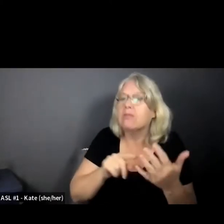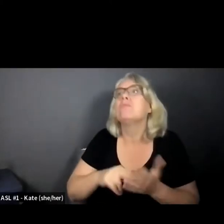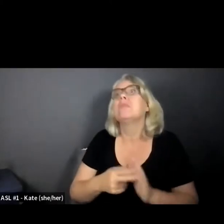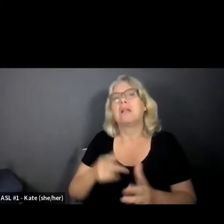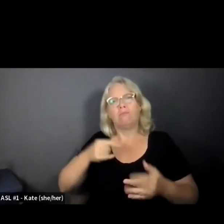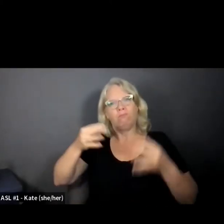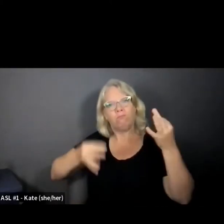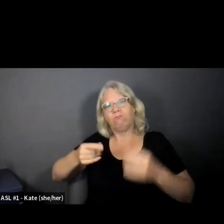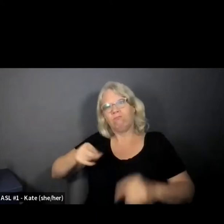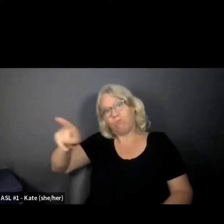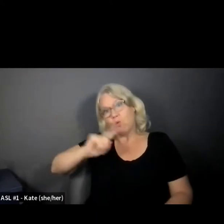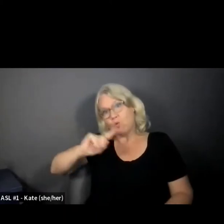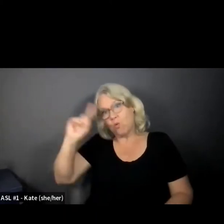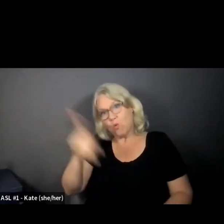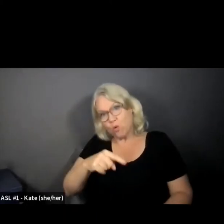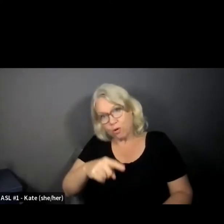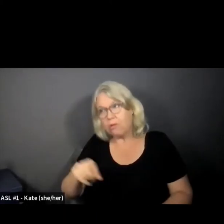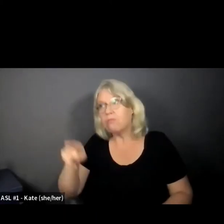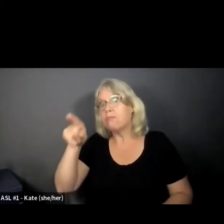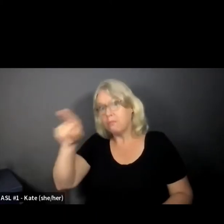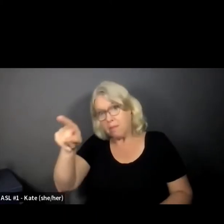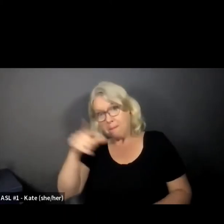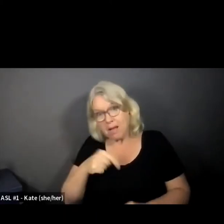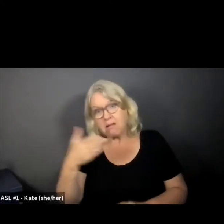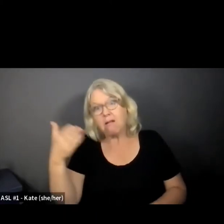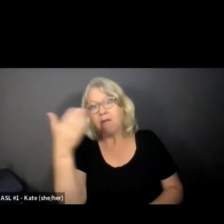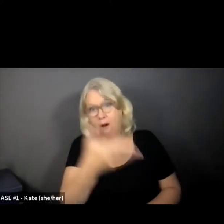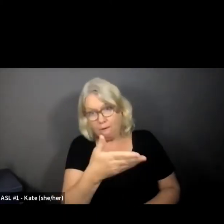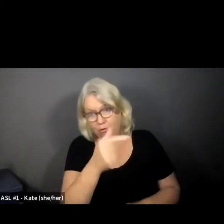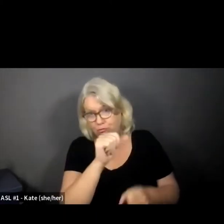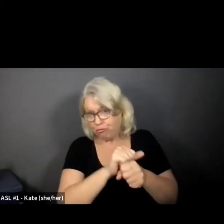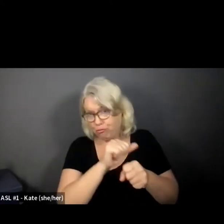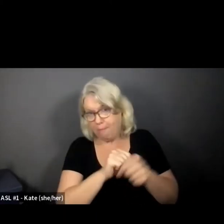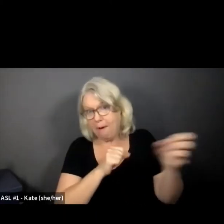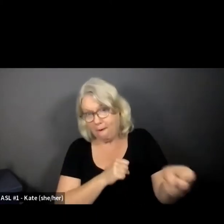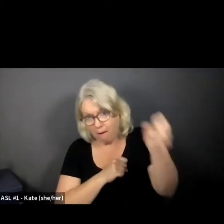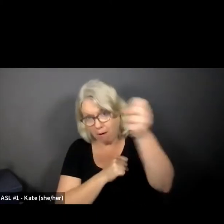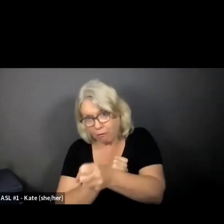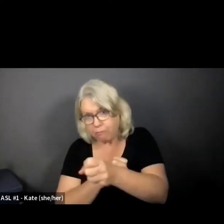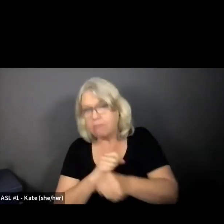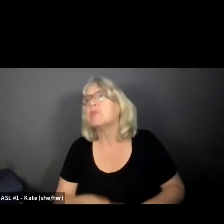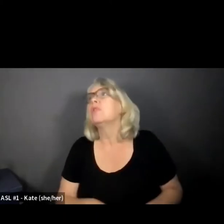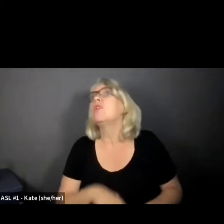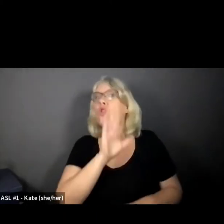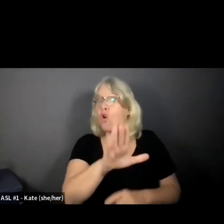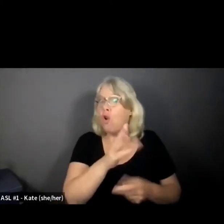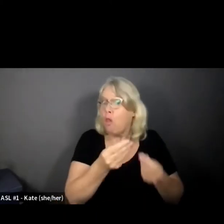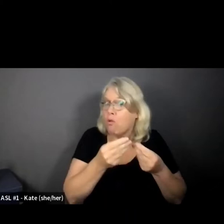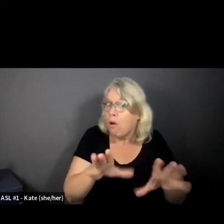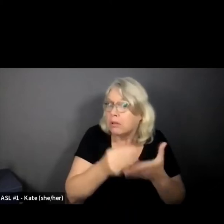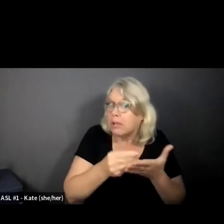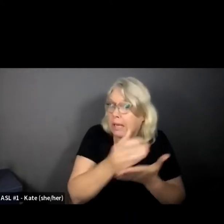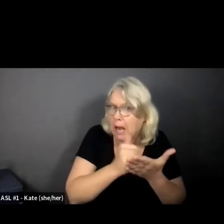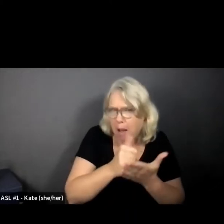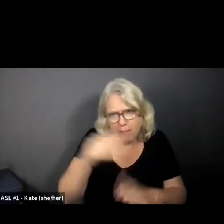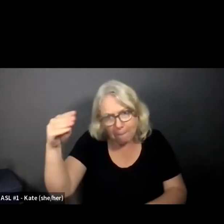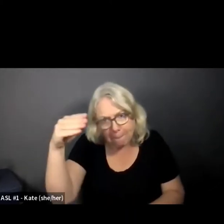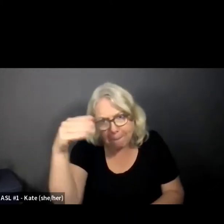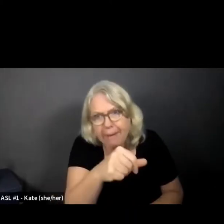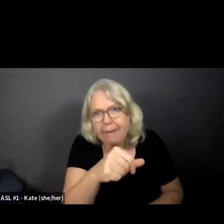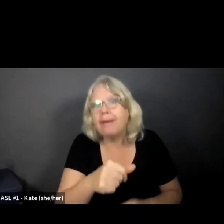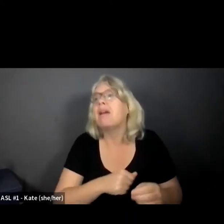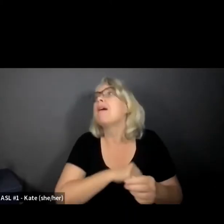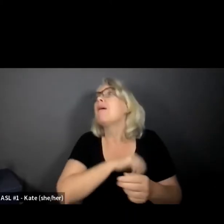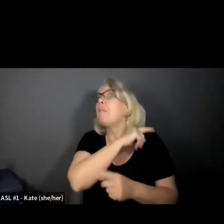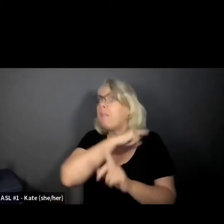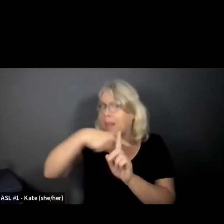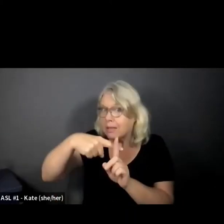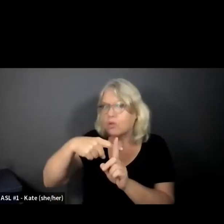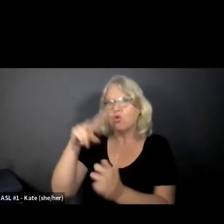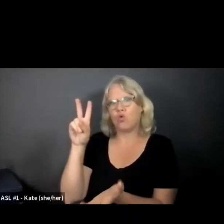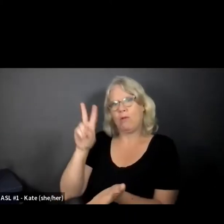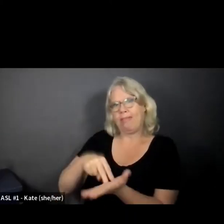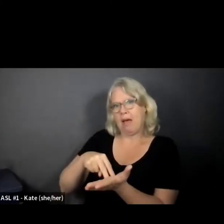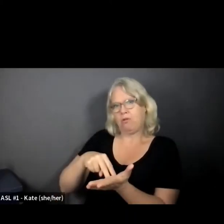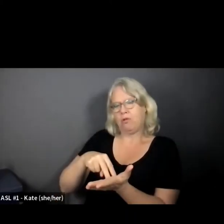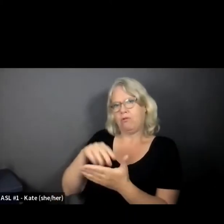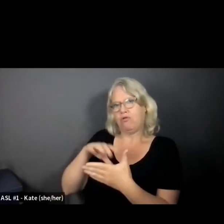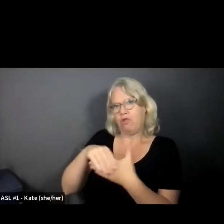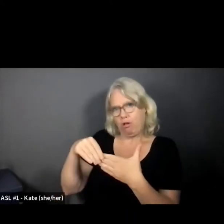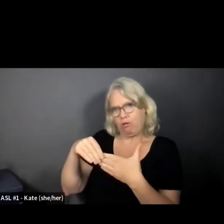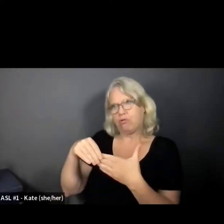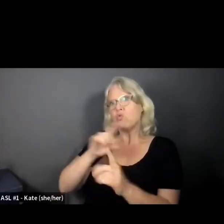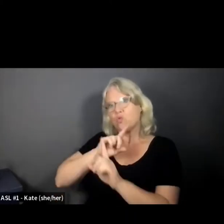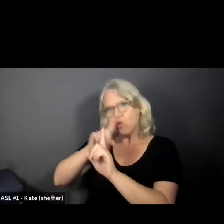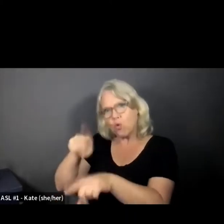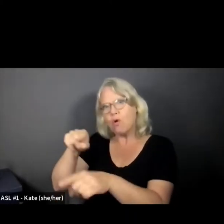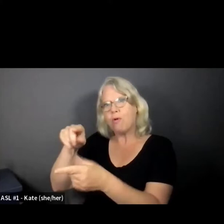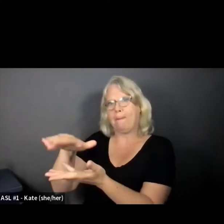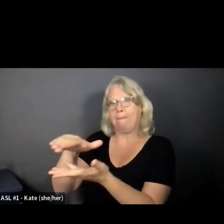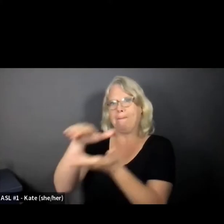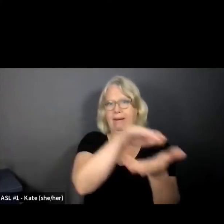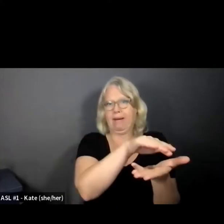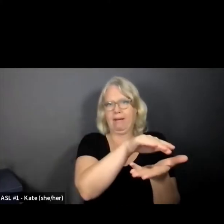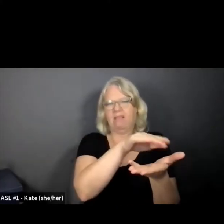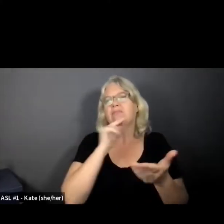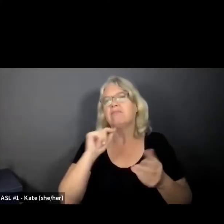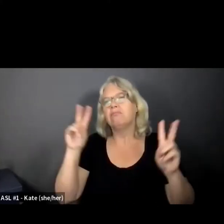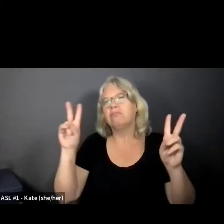JOB, PAY HER FOR LOST WAGES, AND AWARDED $2,000 IN GENERAL DAMAGES.